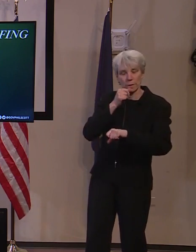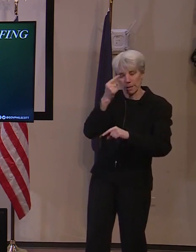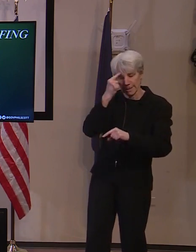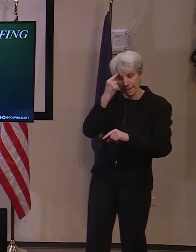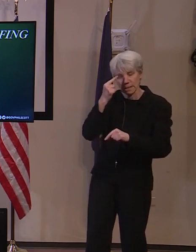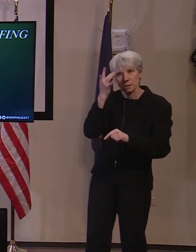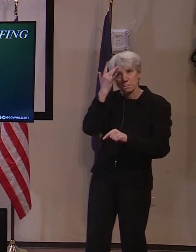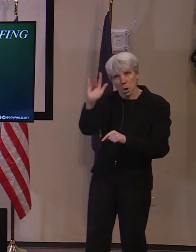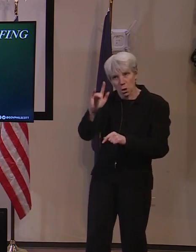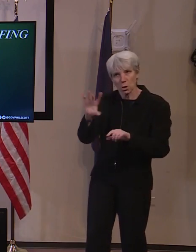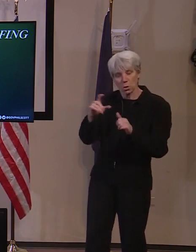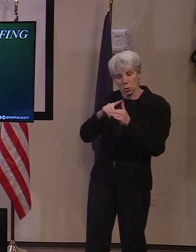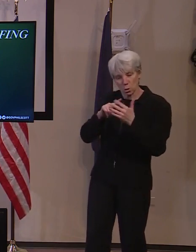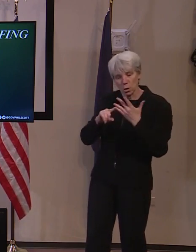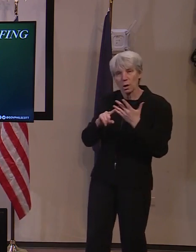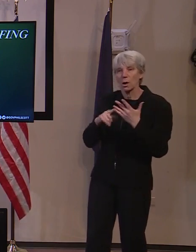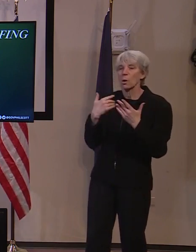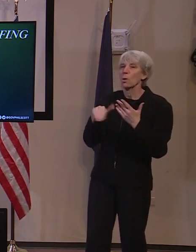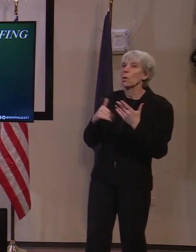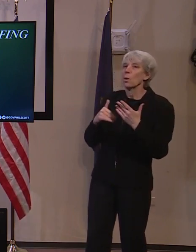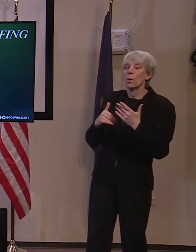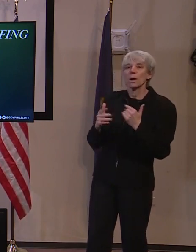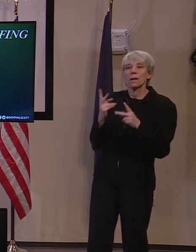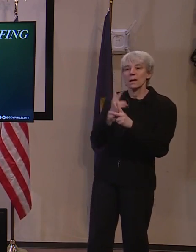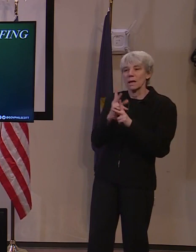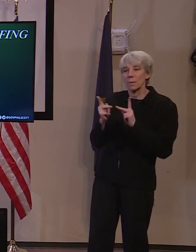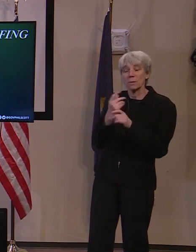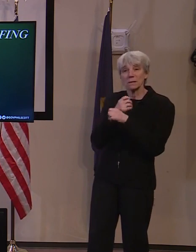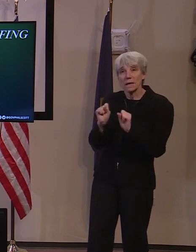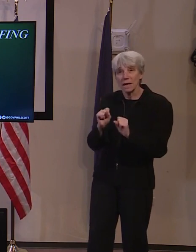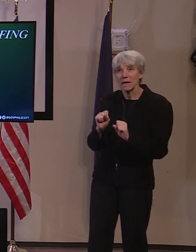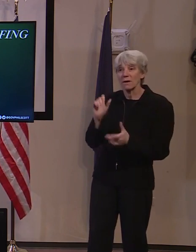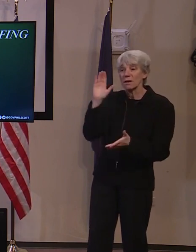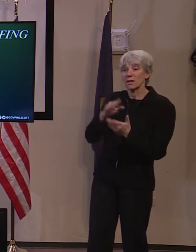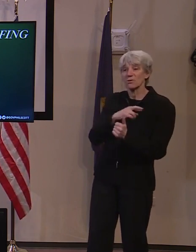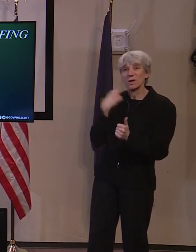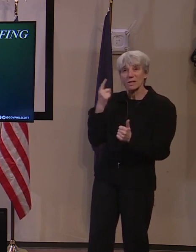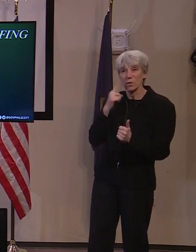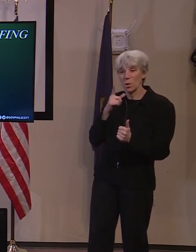vulnerable safe, lower the burden on health care workers and others who are